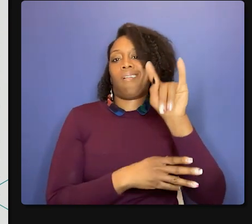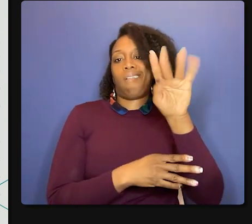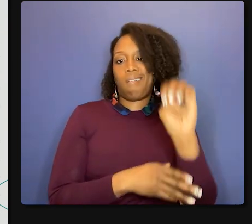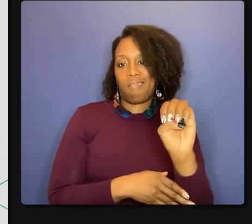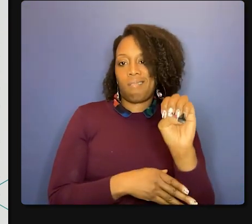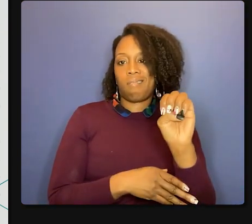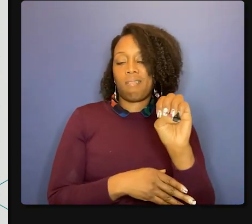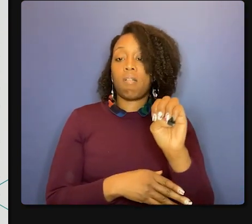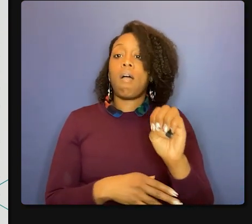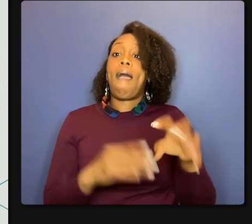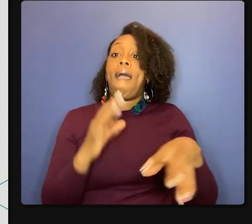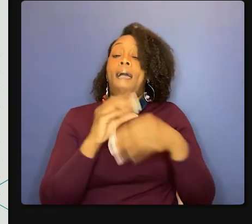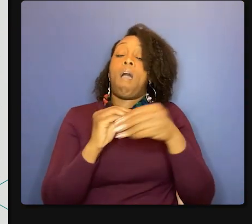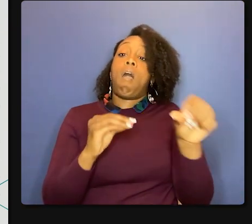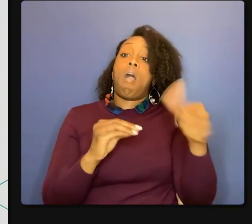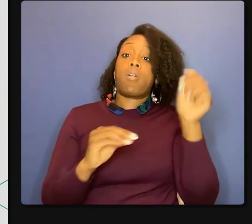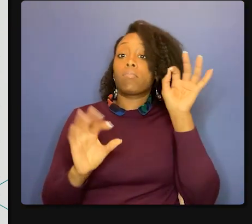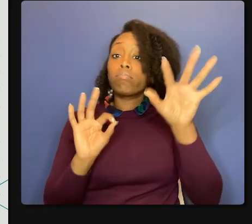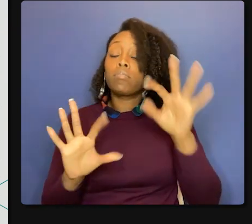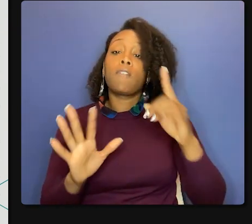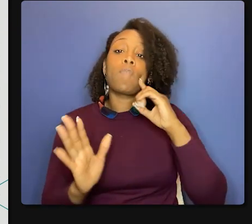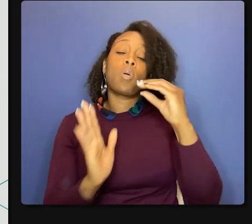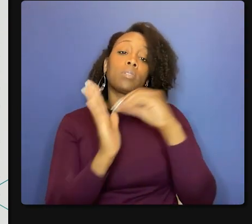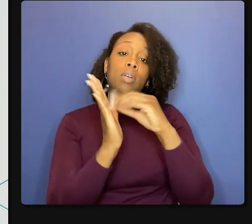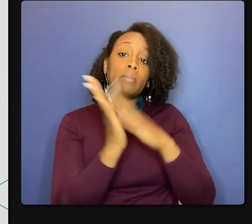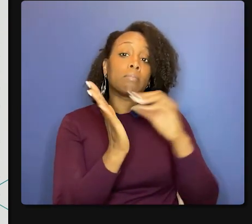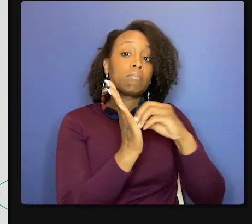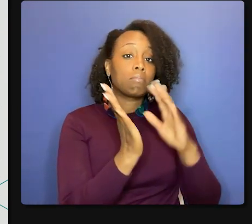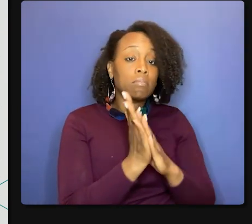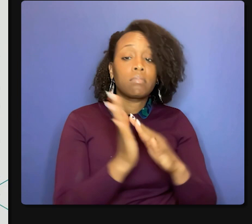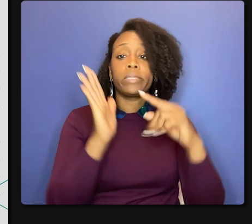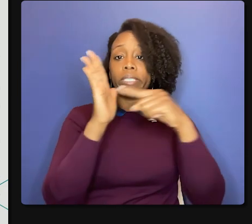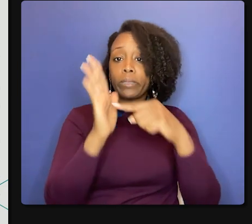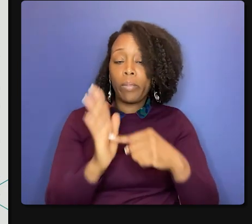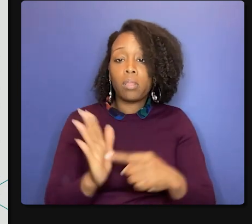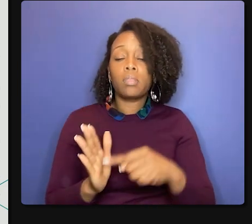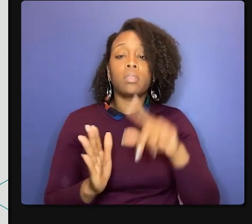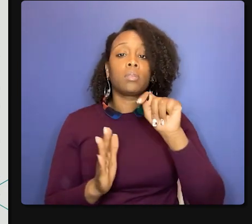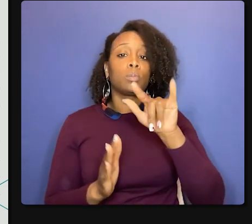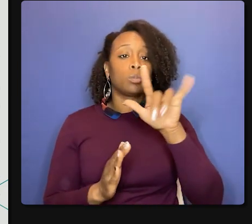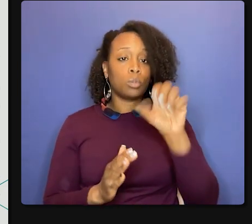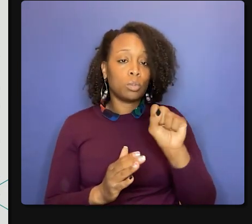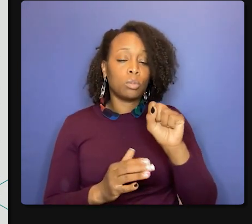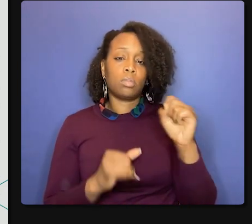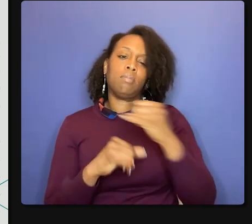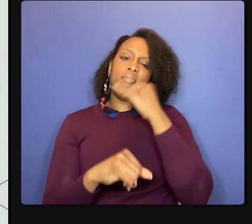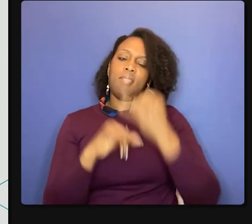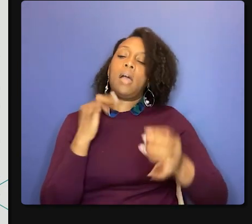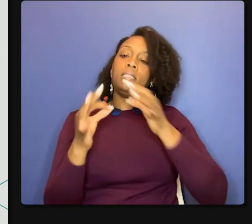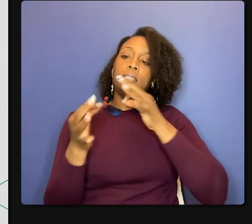to help you have a successful integration to your title. And I'll follow up with pointers to documentation, samples and tools.